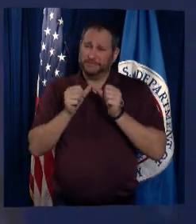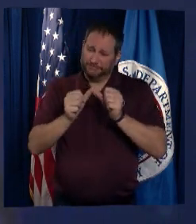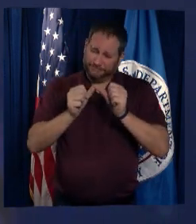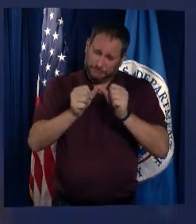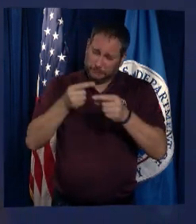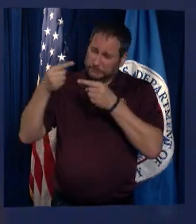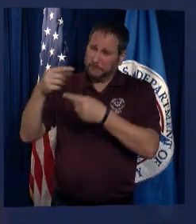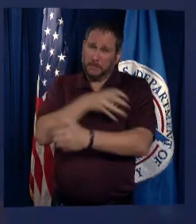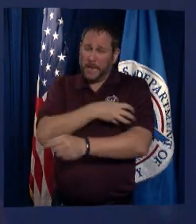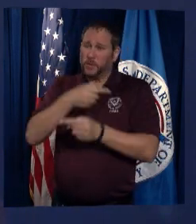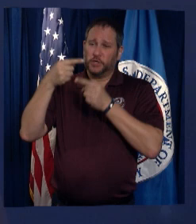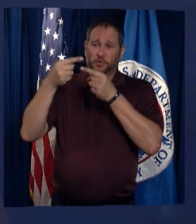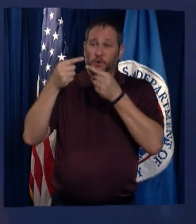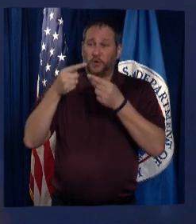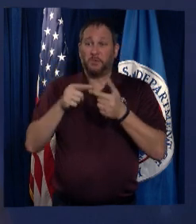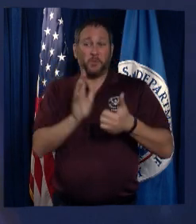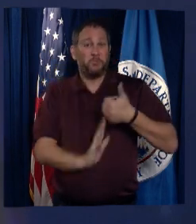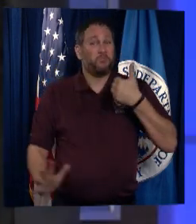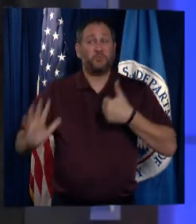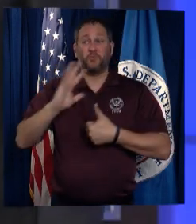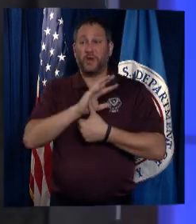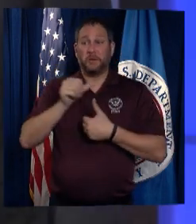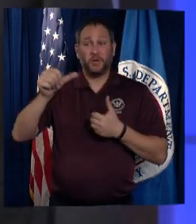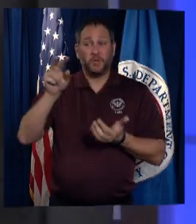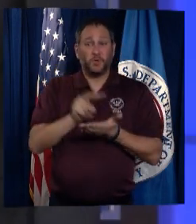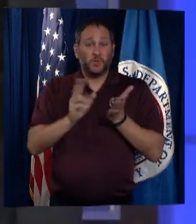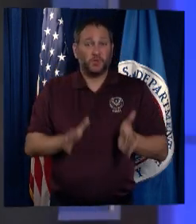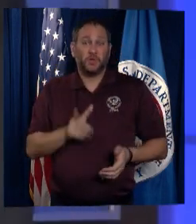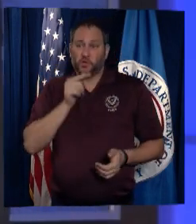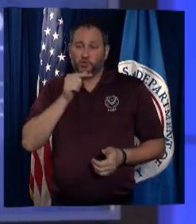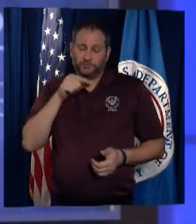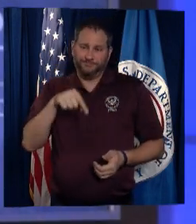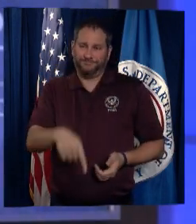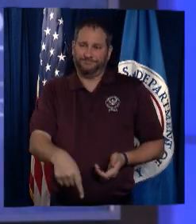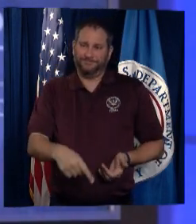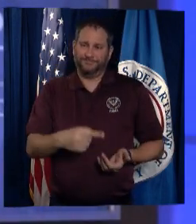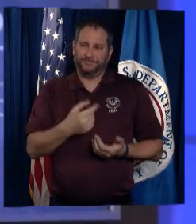four ideals called the "Four C's". Cooperation, Communication, Coordination,